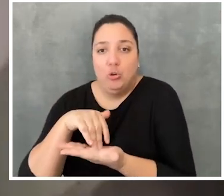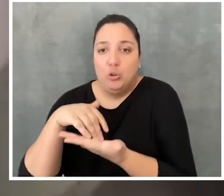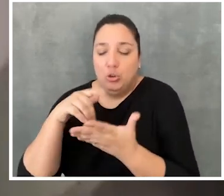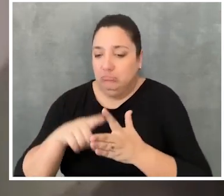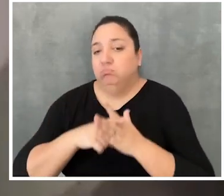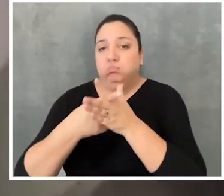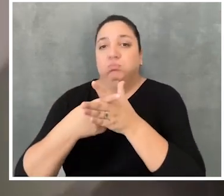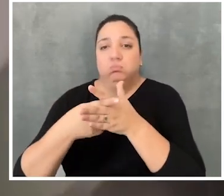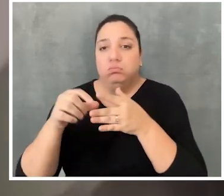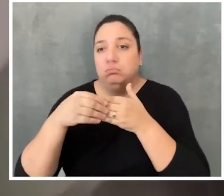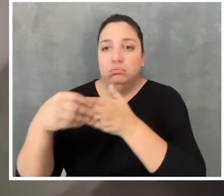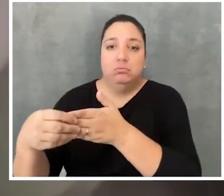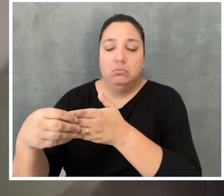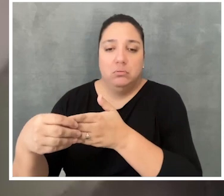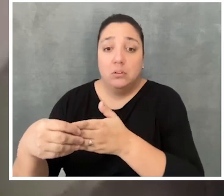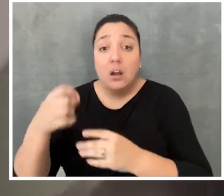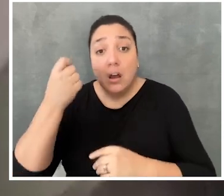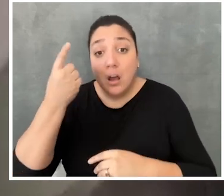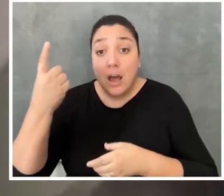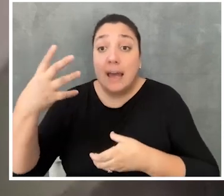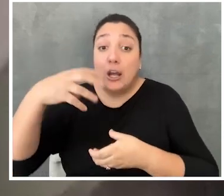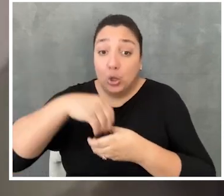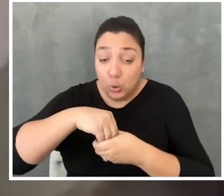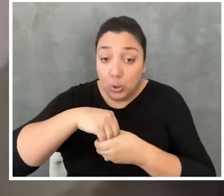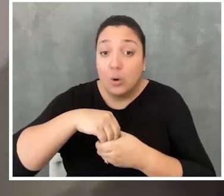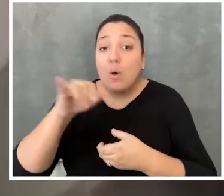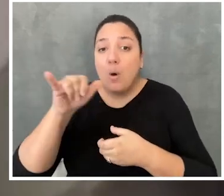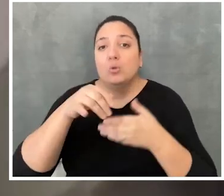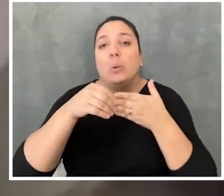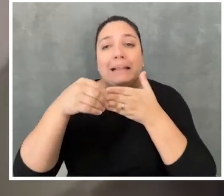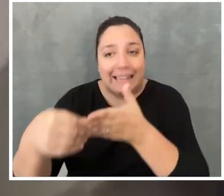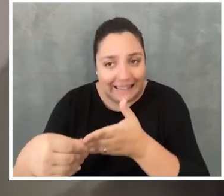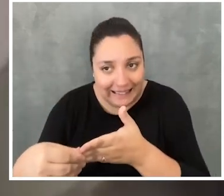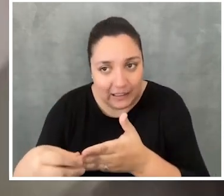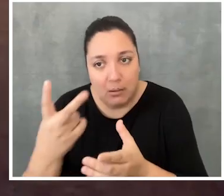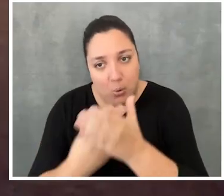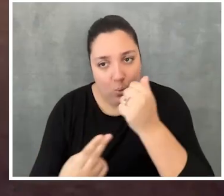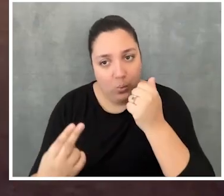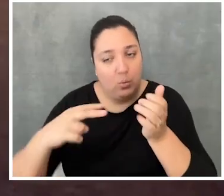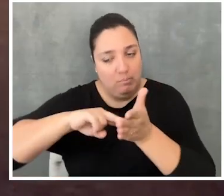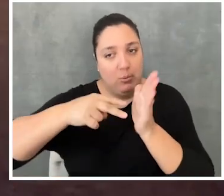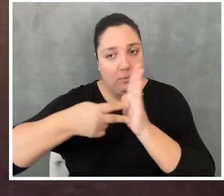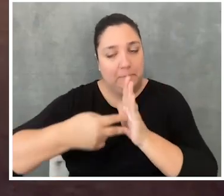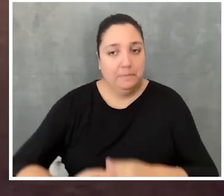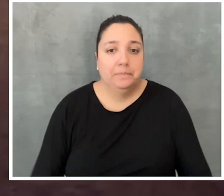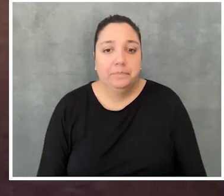And again, not just included, but leading the movement very intentionally. Thank you so much for that.